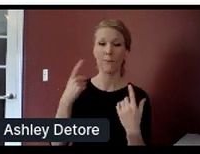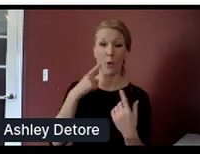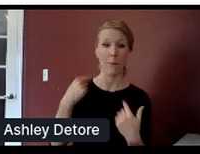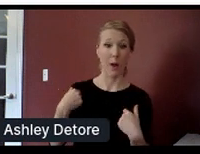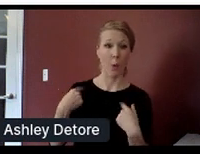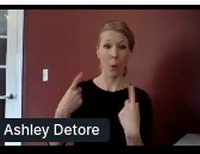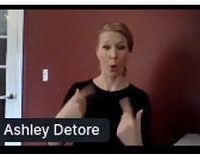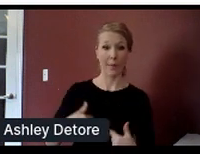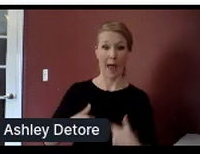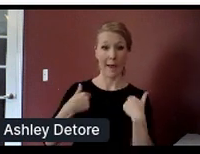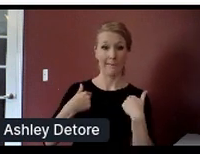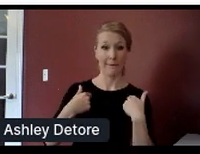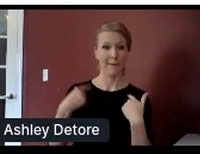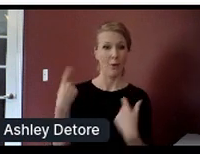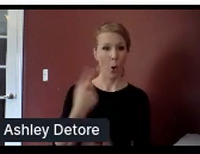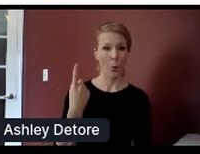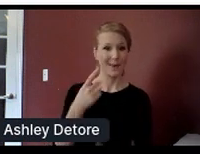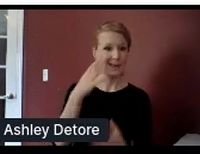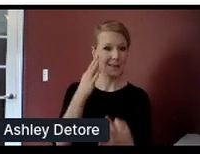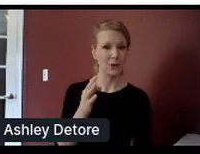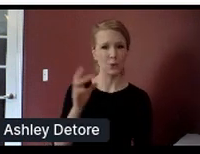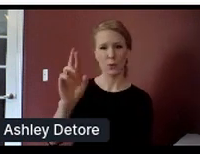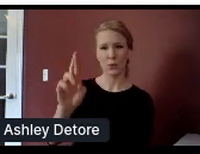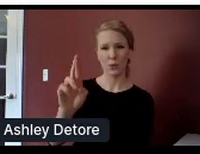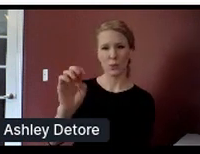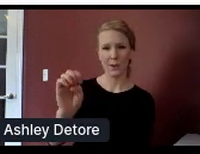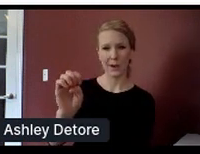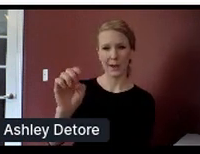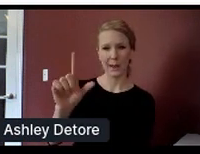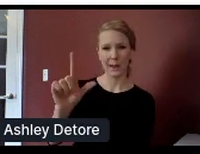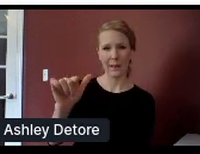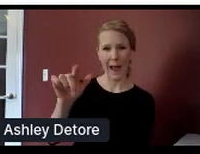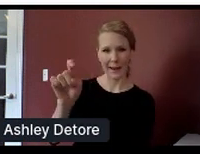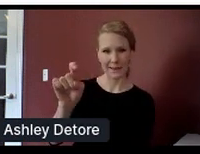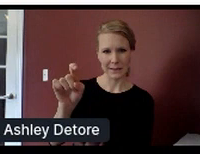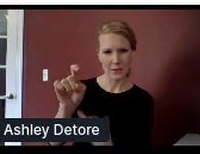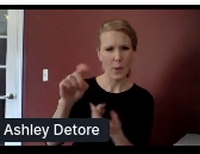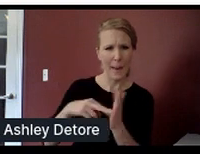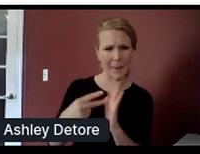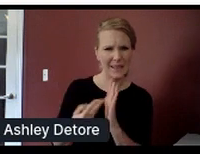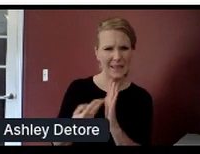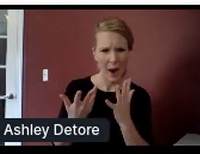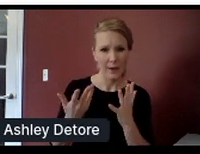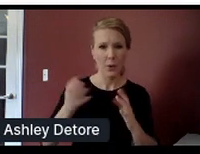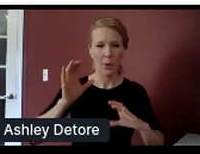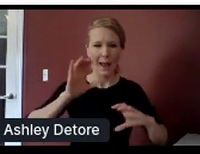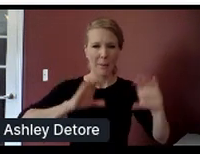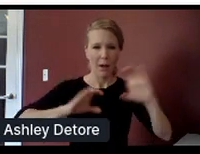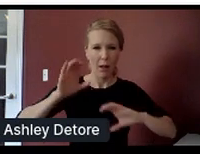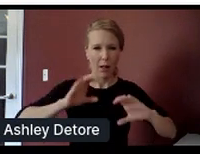And what that means is that you put chemicals on it to make it straight.